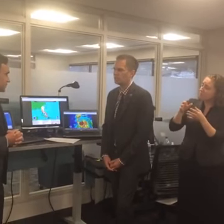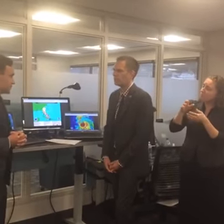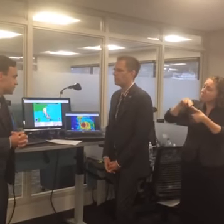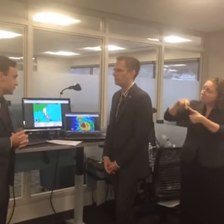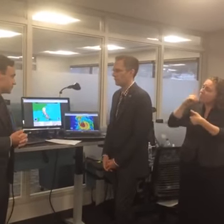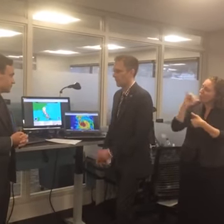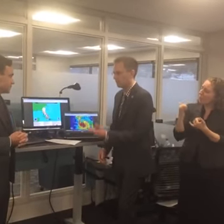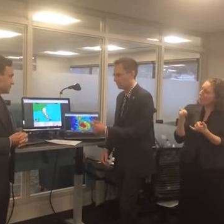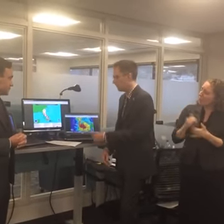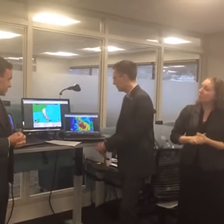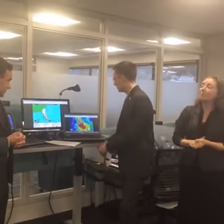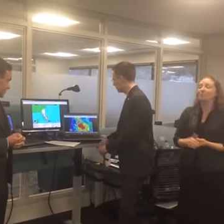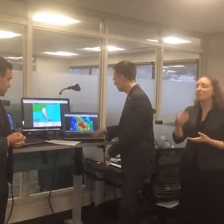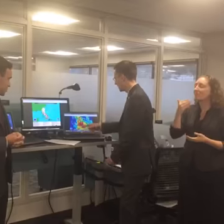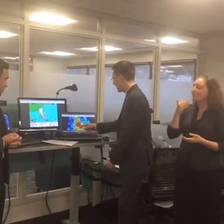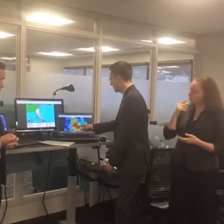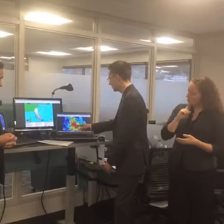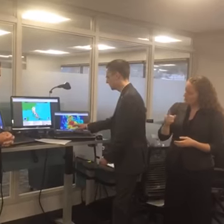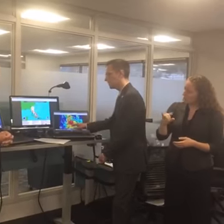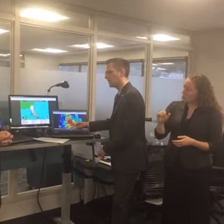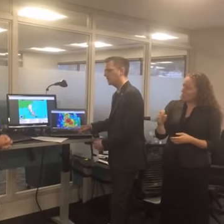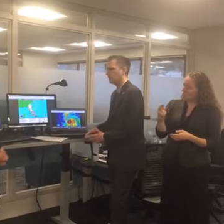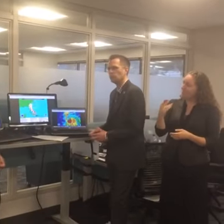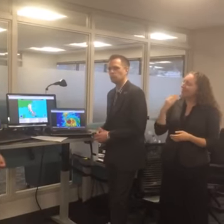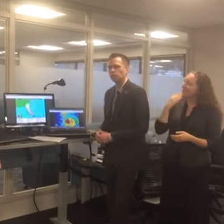Sure, Josh, and thanks for having us on, so, right now as we look at satellite imagery